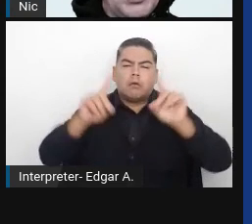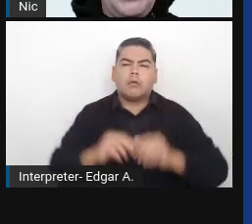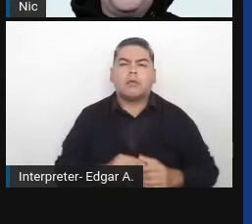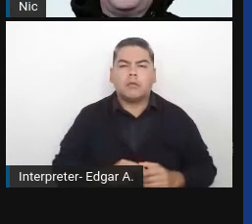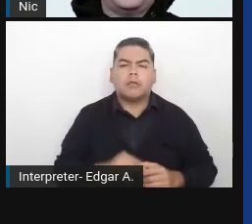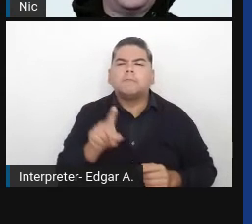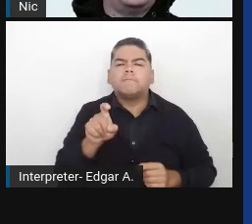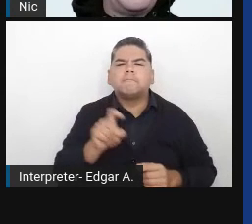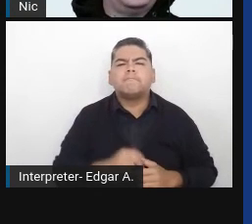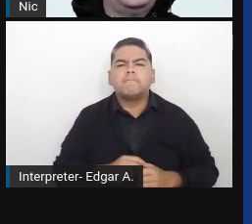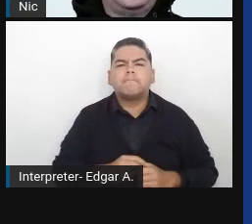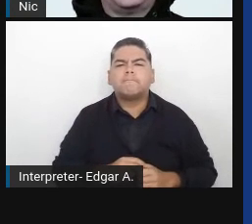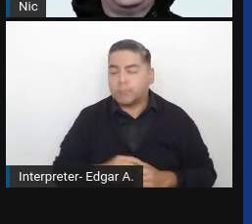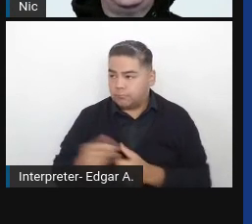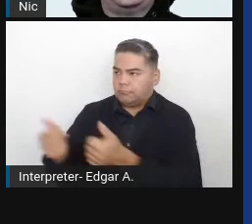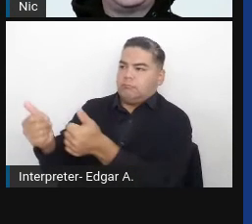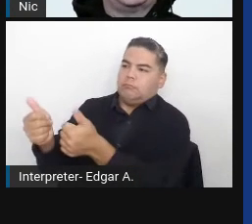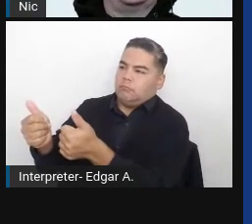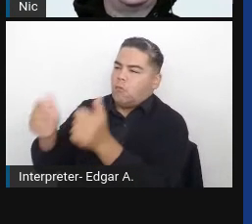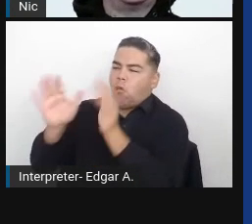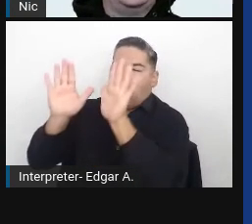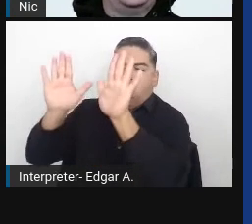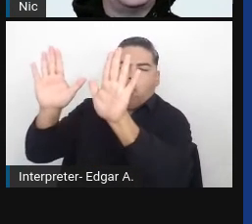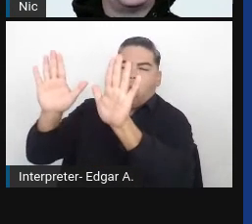I'm going to circle back to listen to the disabled experience.